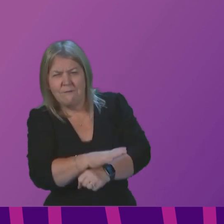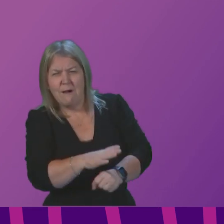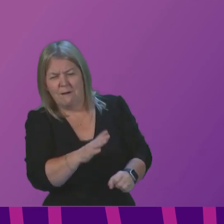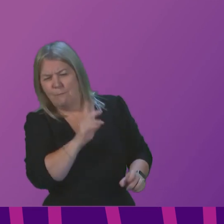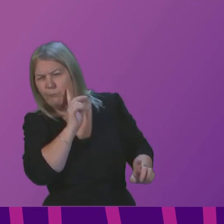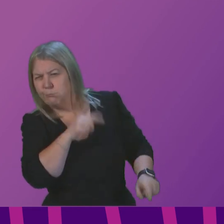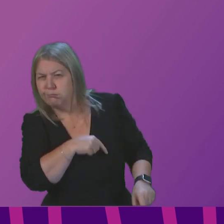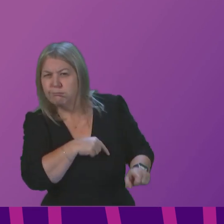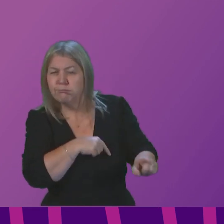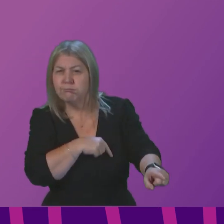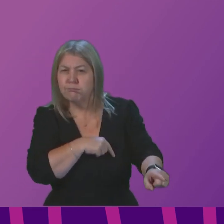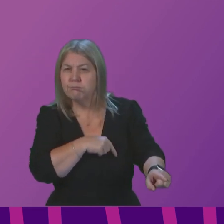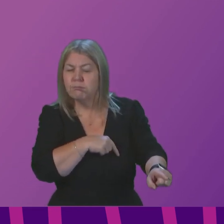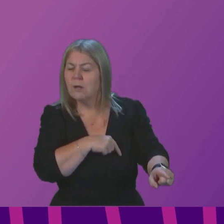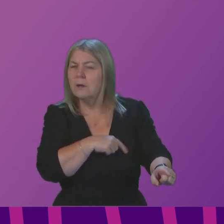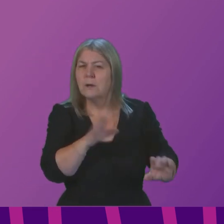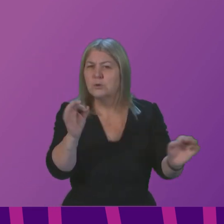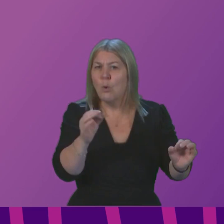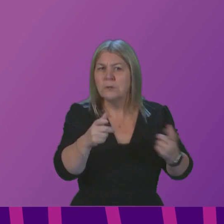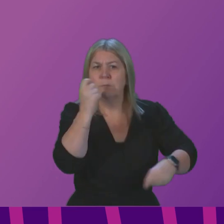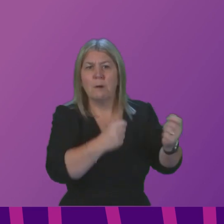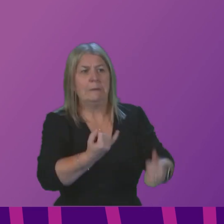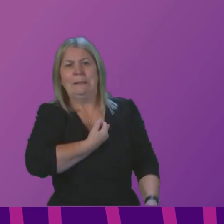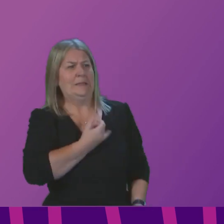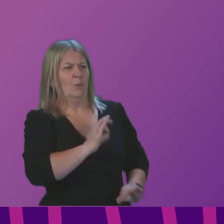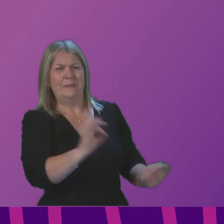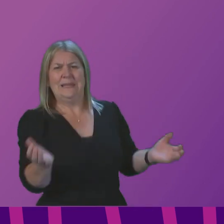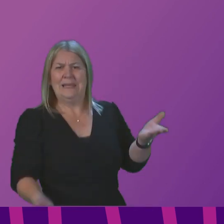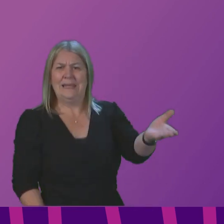held accountable for the catastrophic errors at Queen Elizabeth university hospital. That